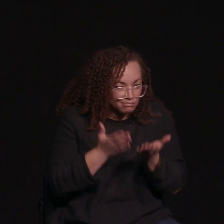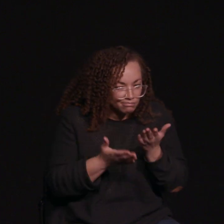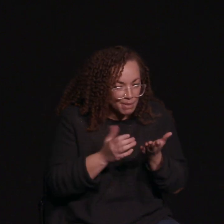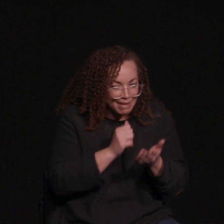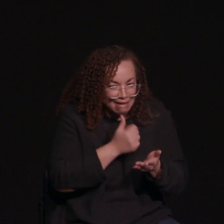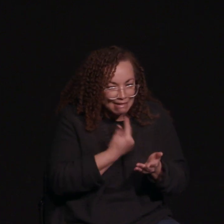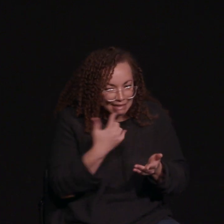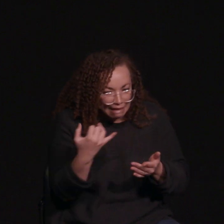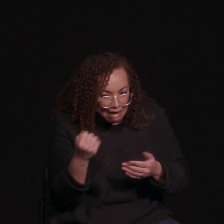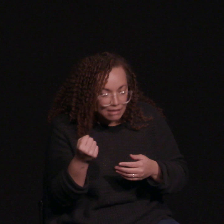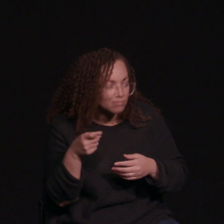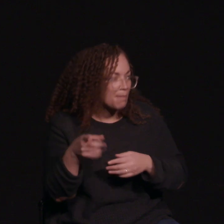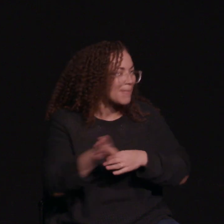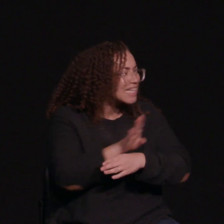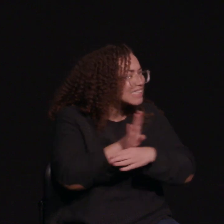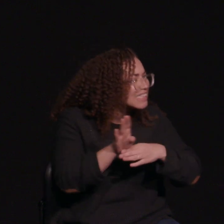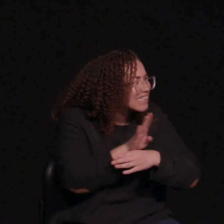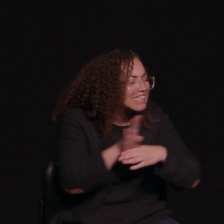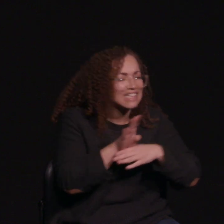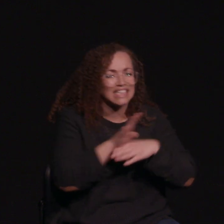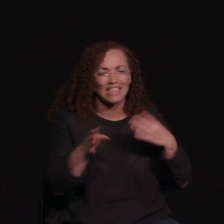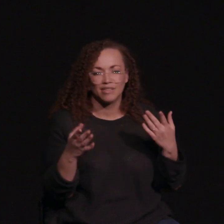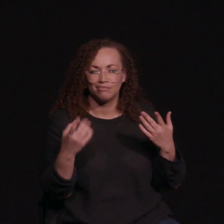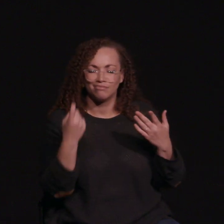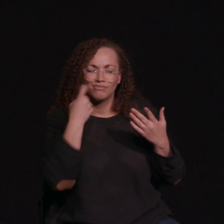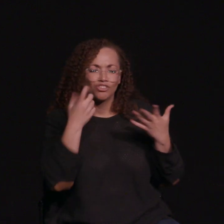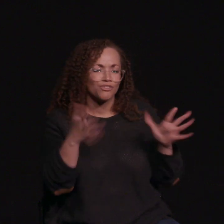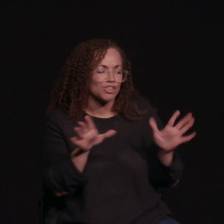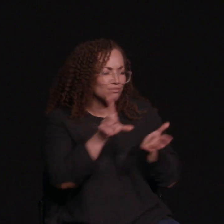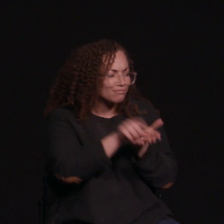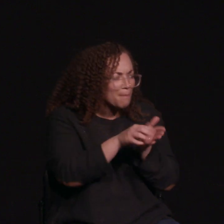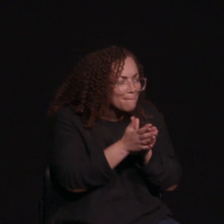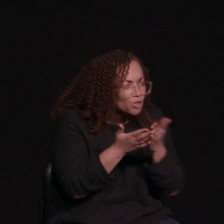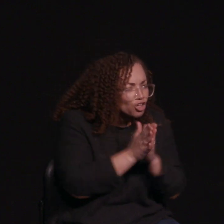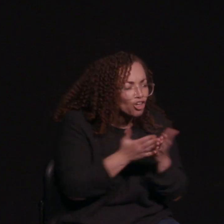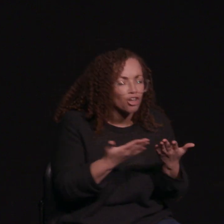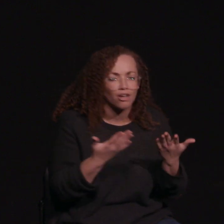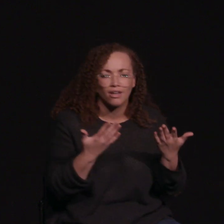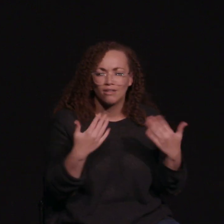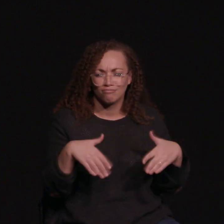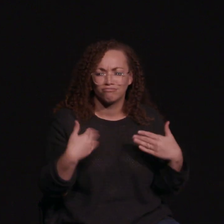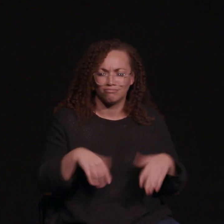he just launched his book imprint, he's big time.